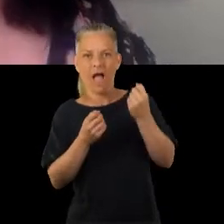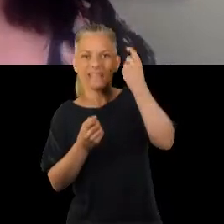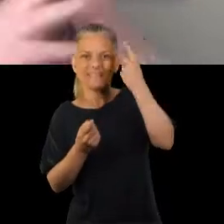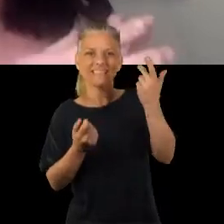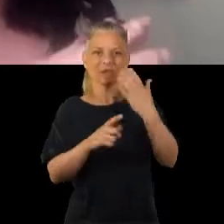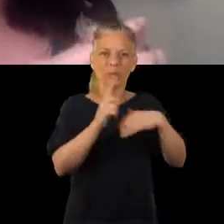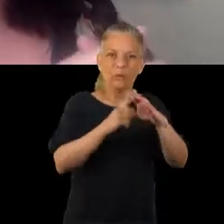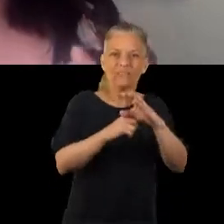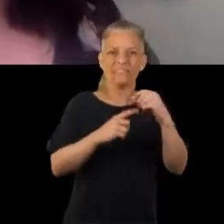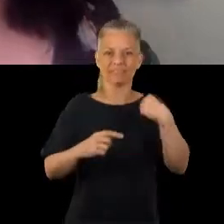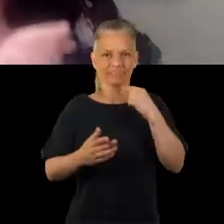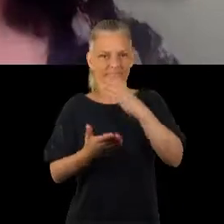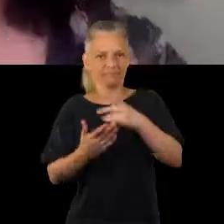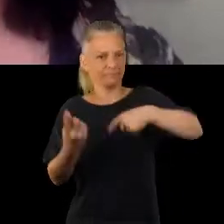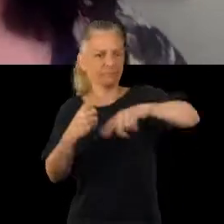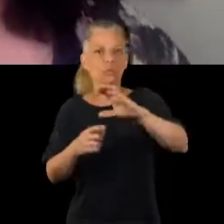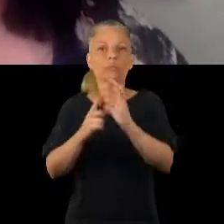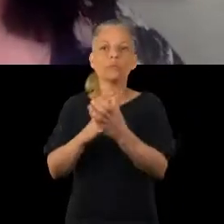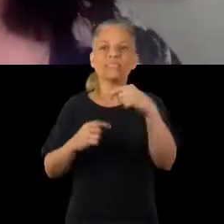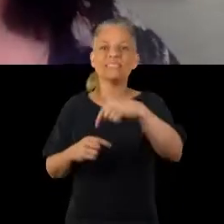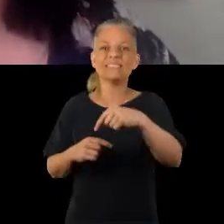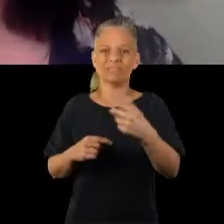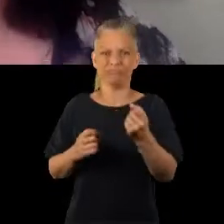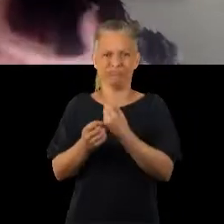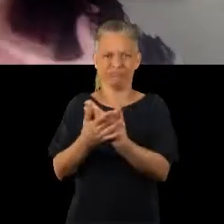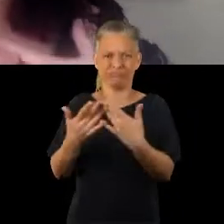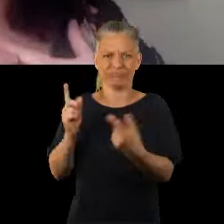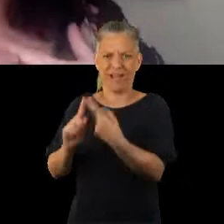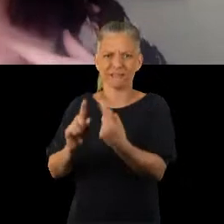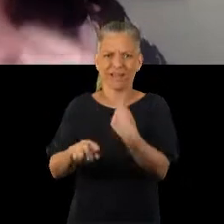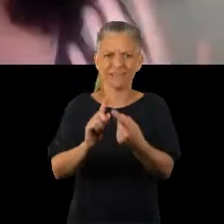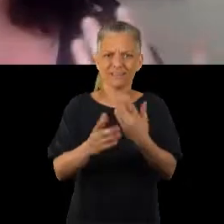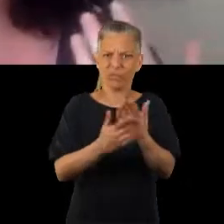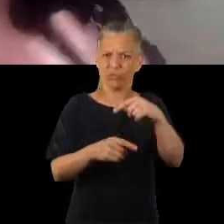needs to be an expert that provides help. So Peer Hub for me is very much about us as peers,